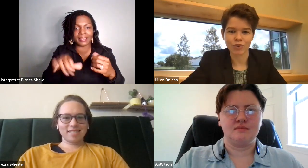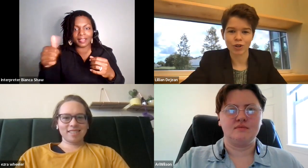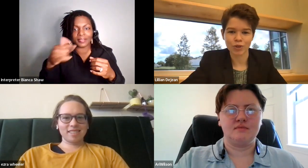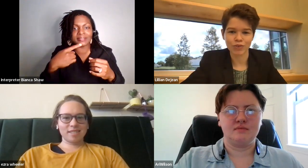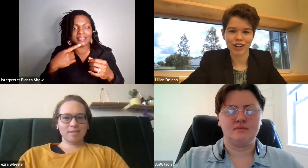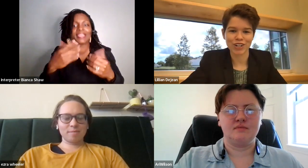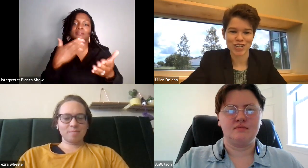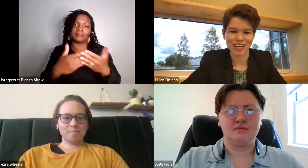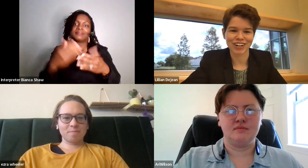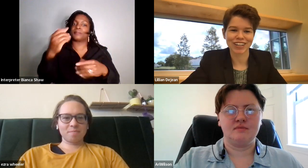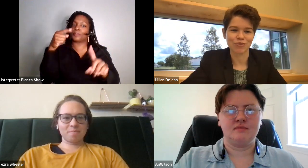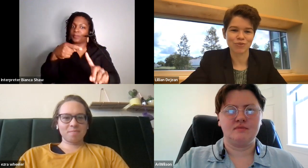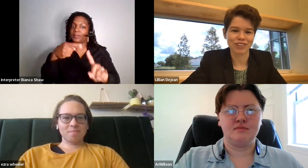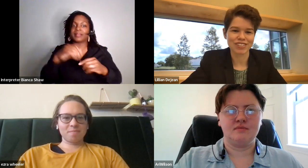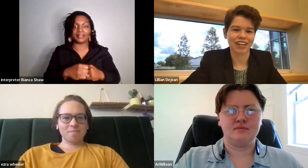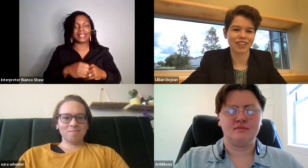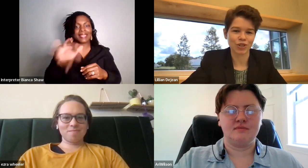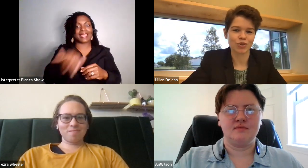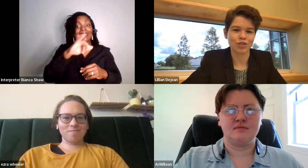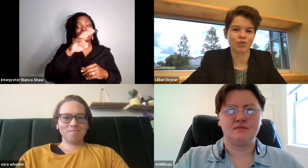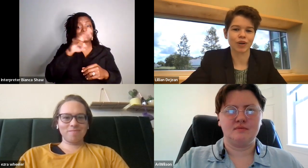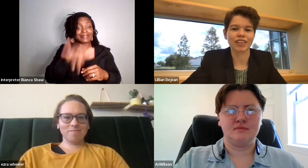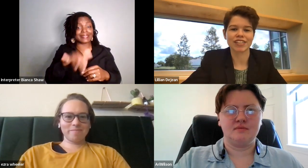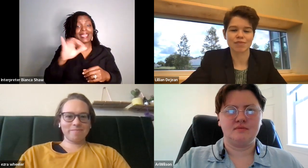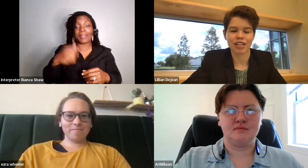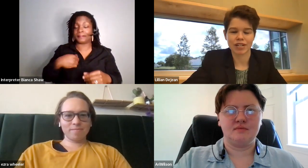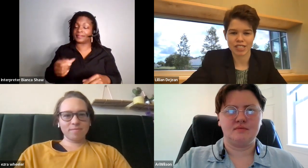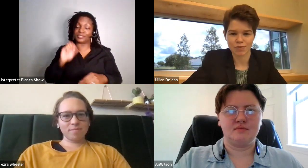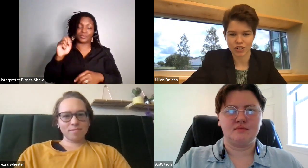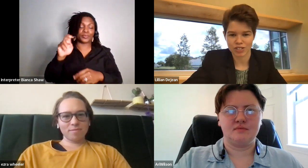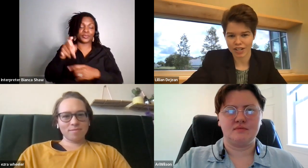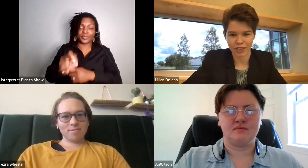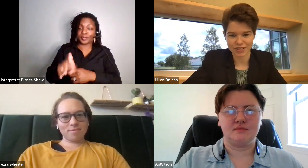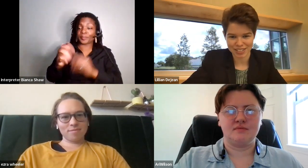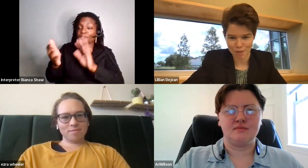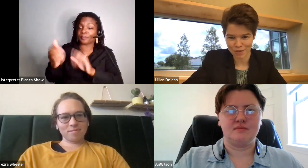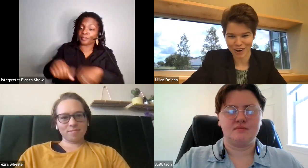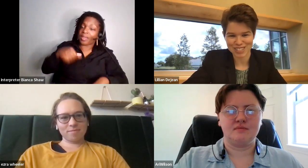So glad you were a mover and a Shaker in the field, and I know you would do great things and become an inspiration to others.